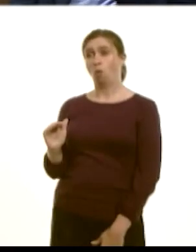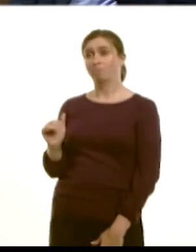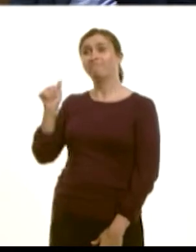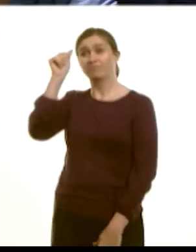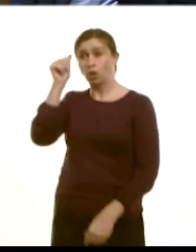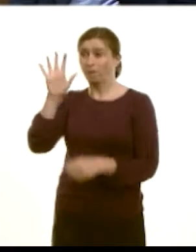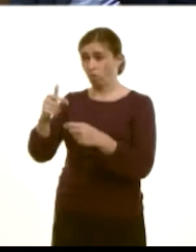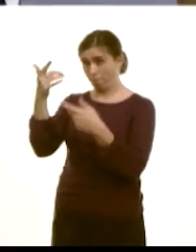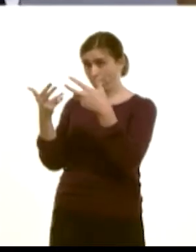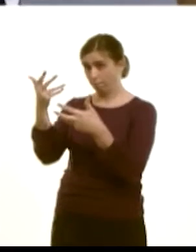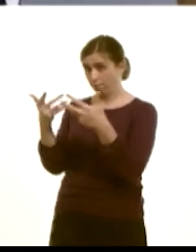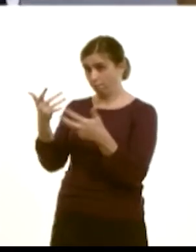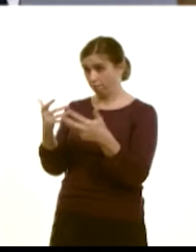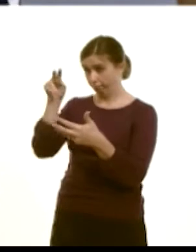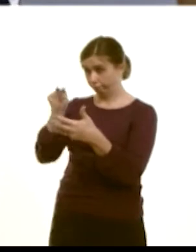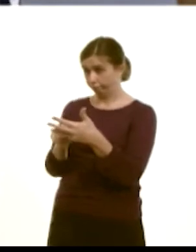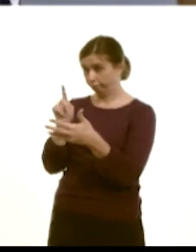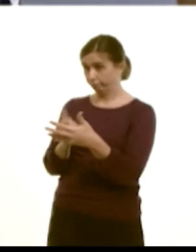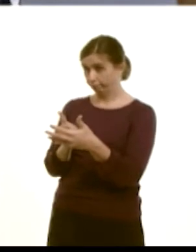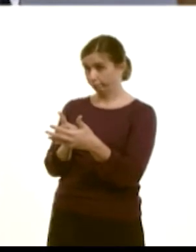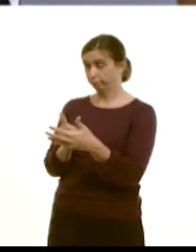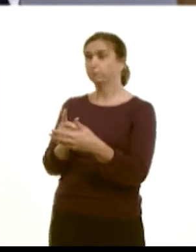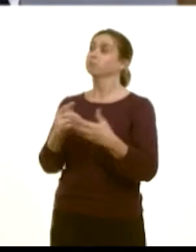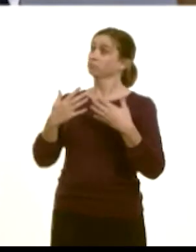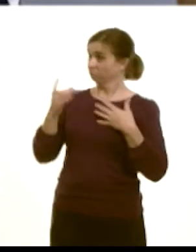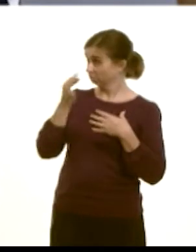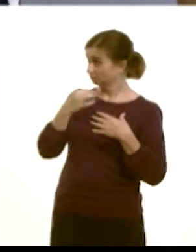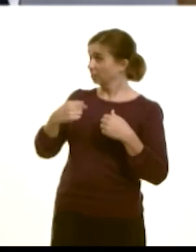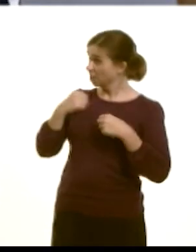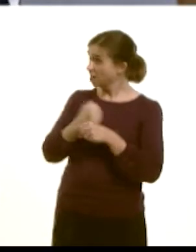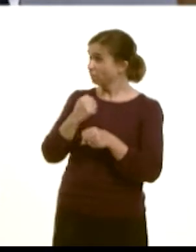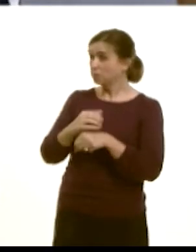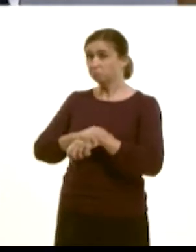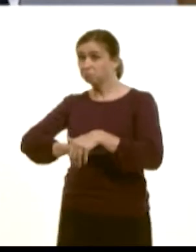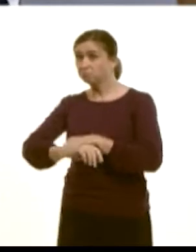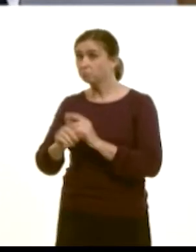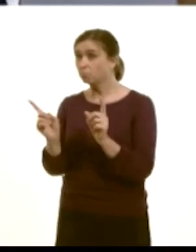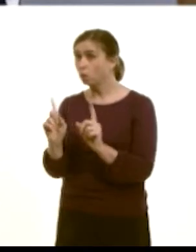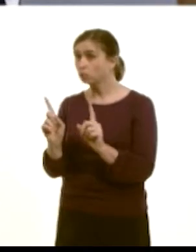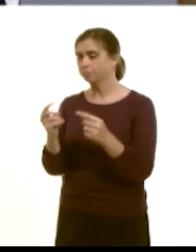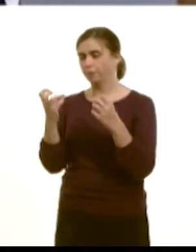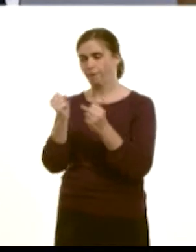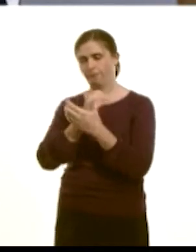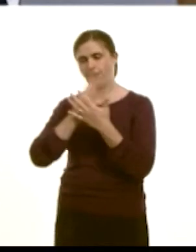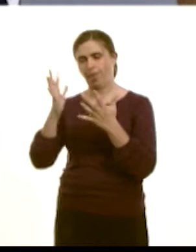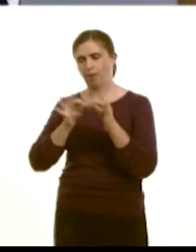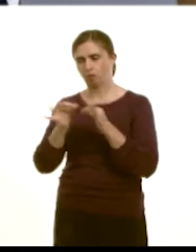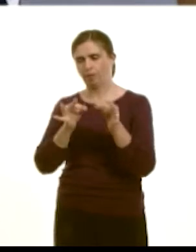The question that is asked is: what can we do about it as a Government? Well, we have clear strategic goals that are linked to the programme for government to